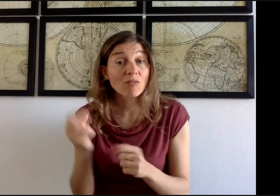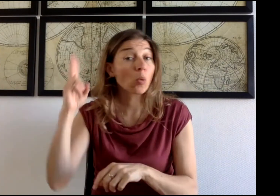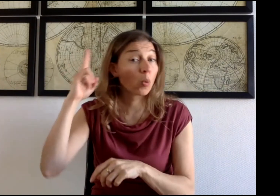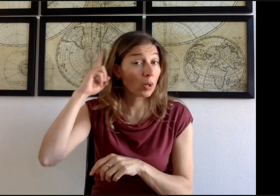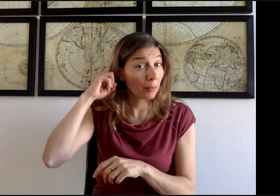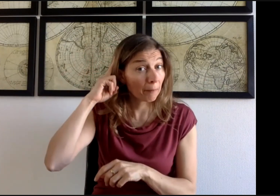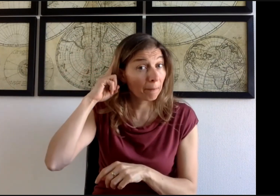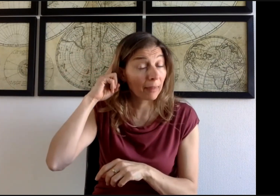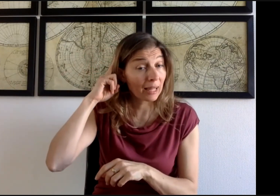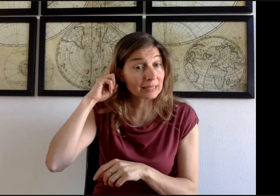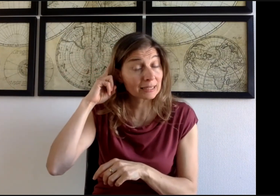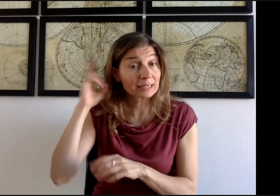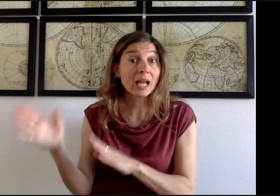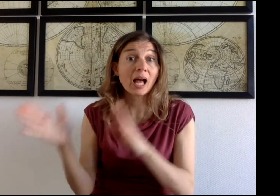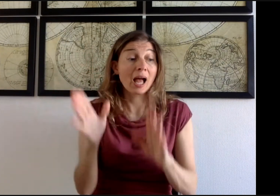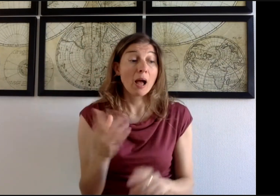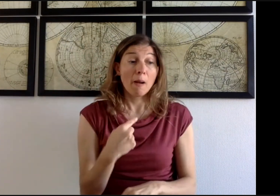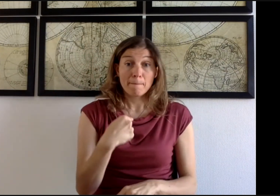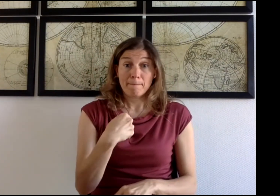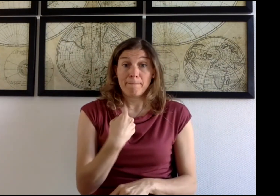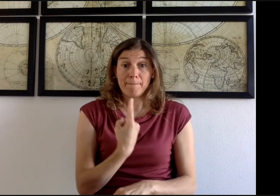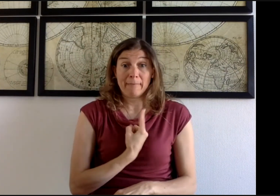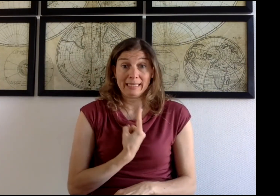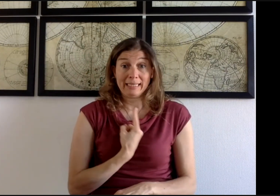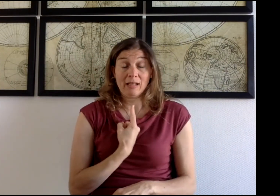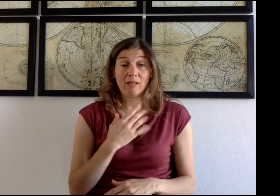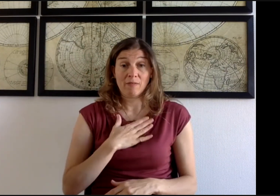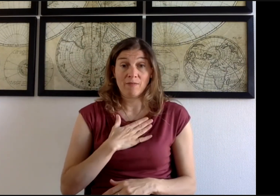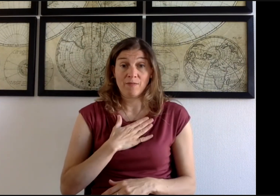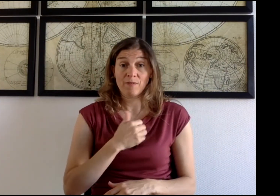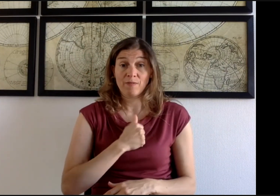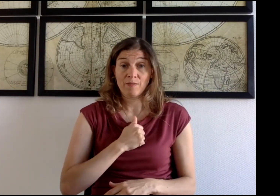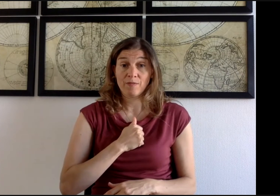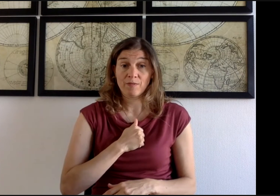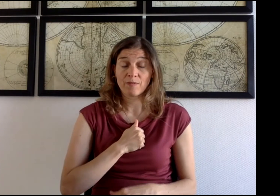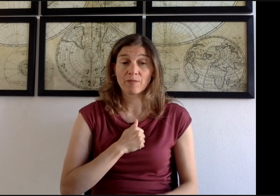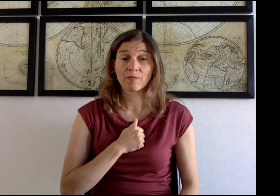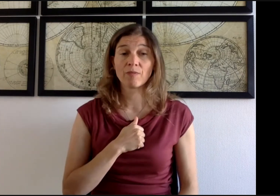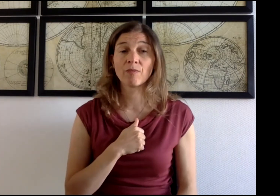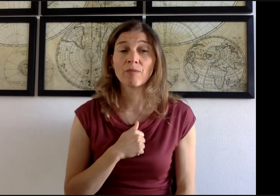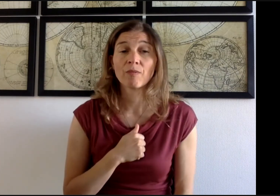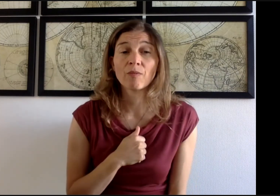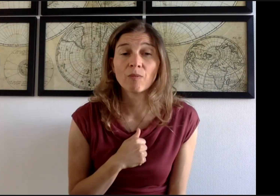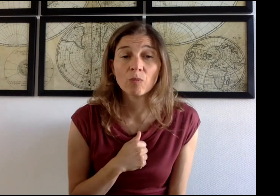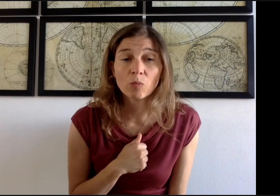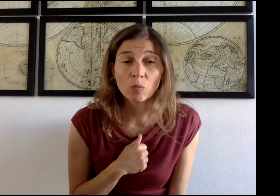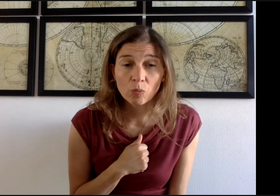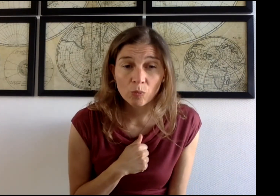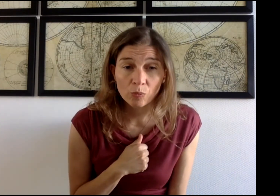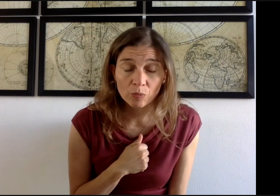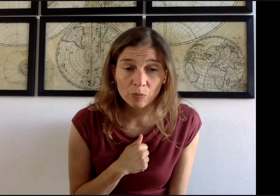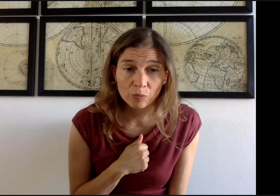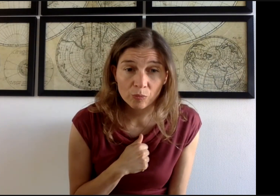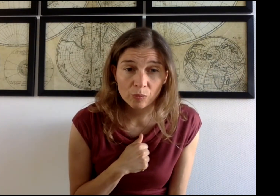I'm working the elderly people,